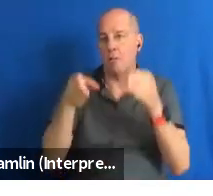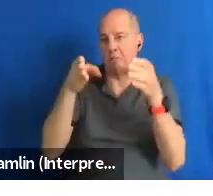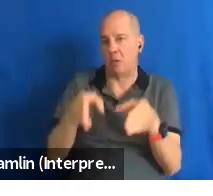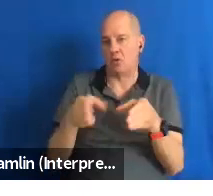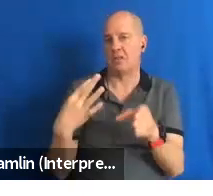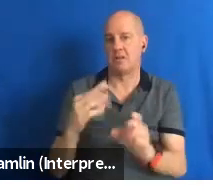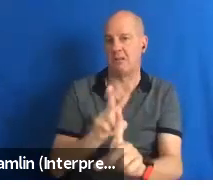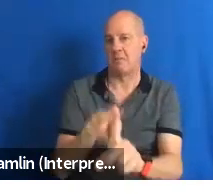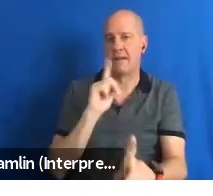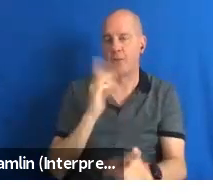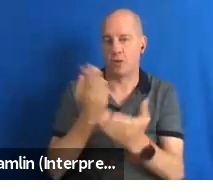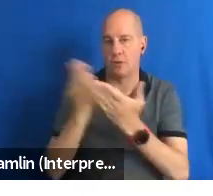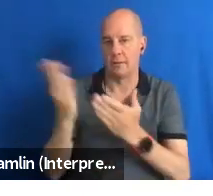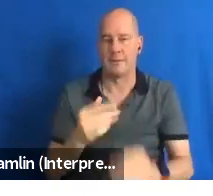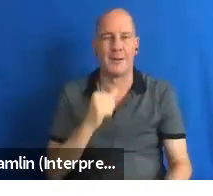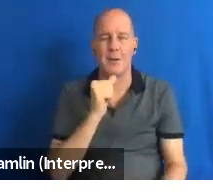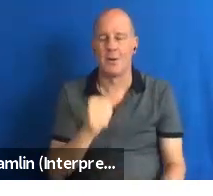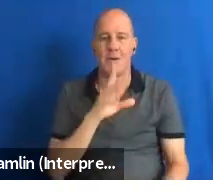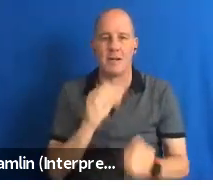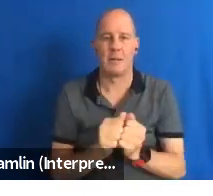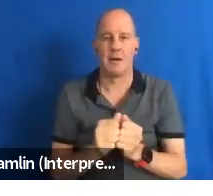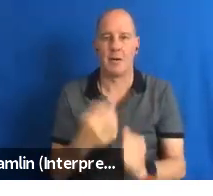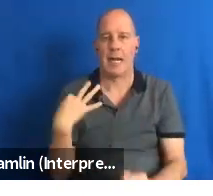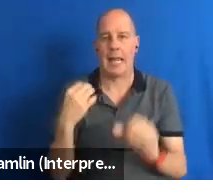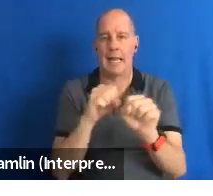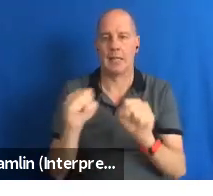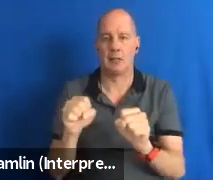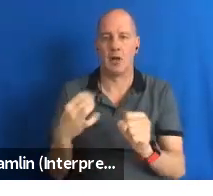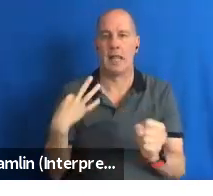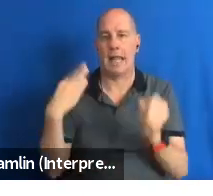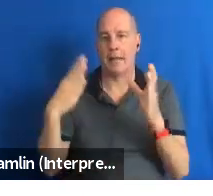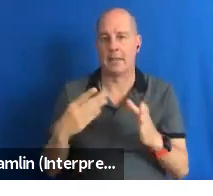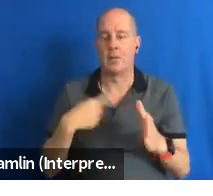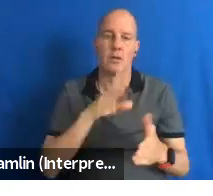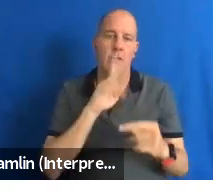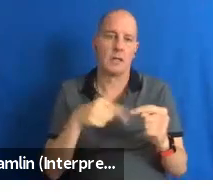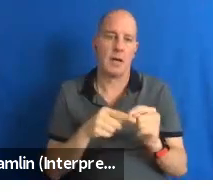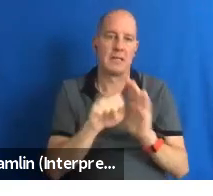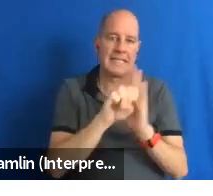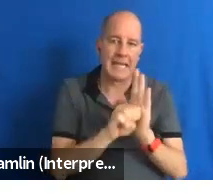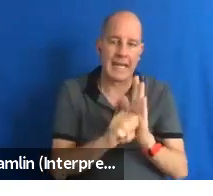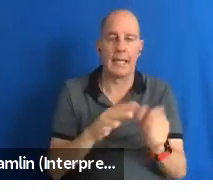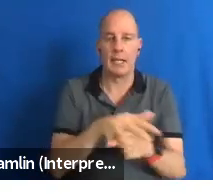typically when we talk about eligible applicants, we're talking about states, local, governments,